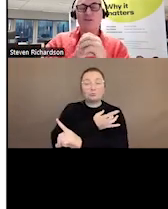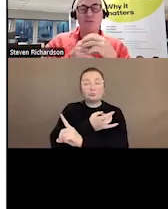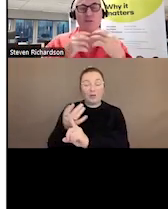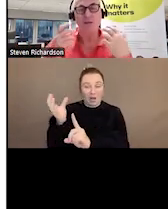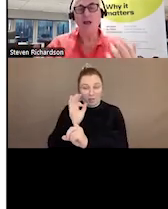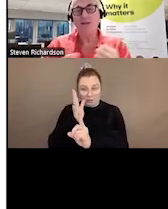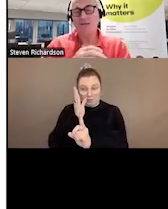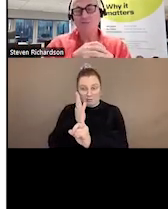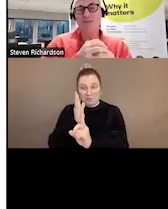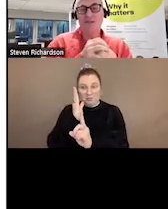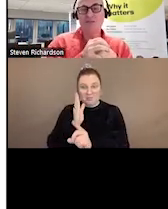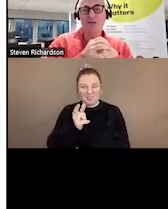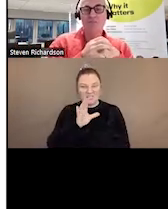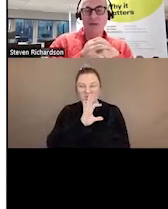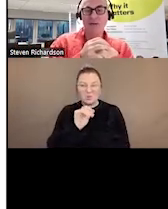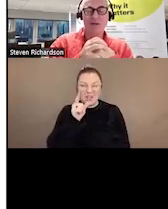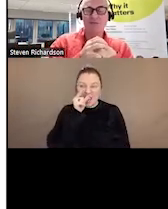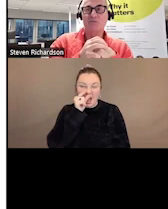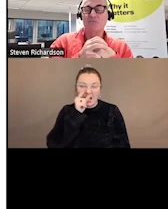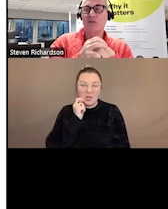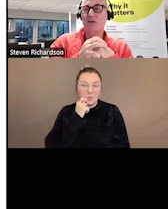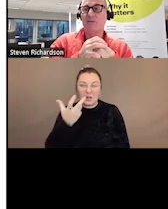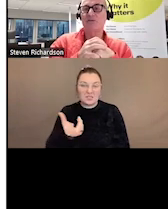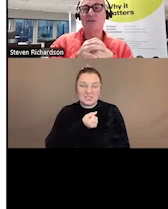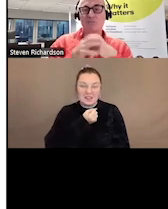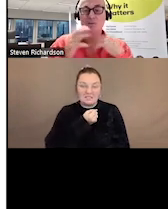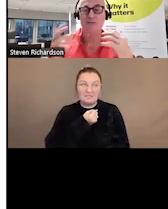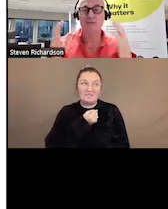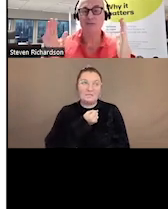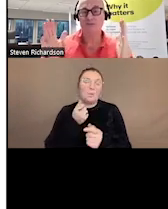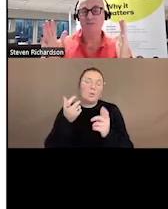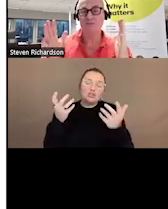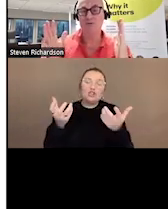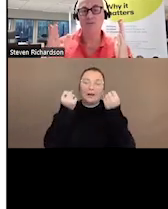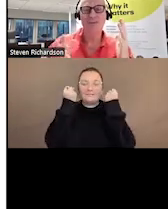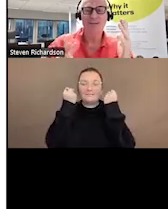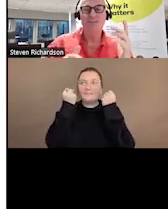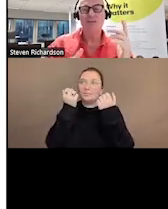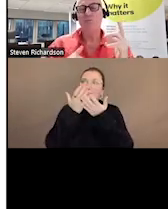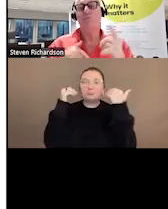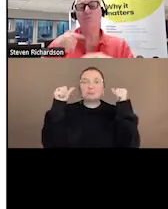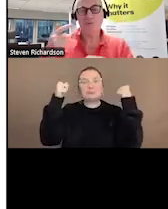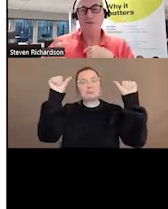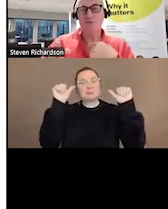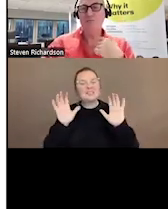you are unlikely to receive ? to achieve a really successful result. So, preparation,